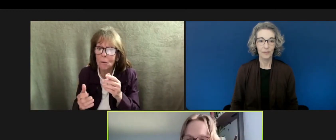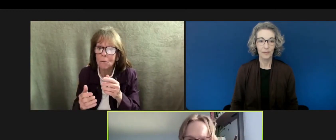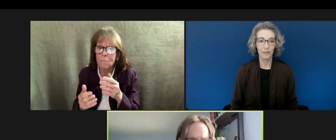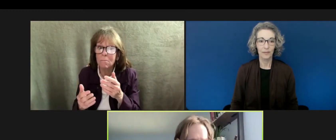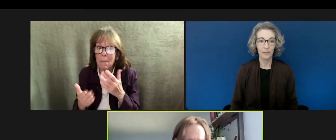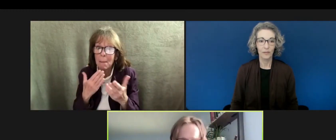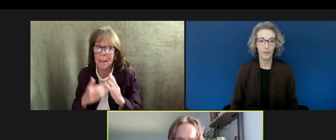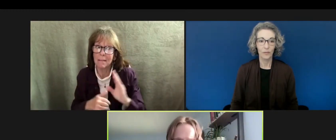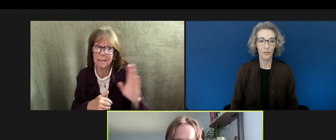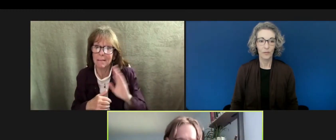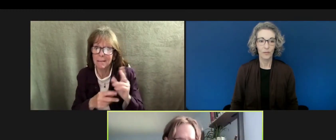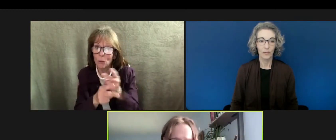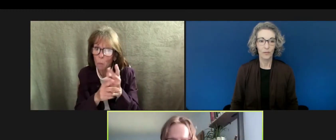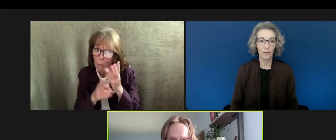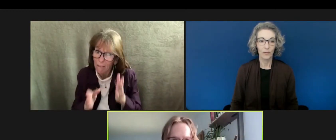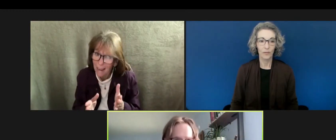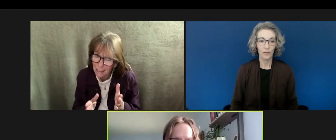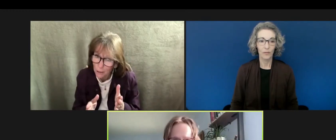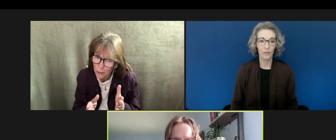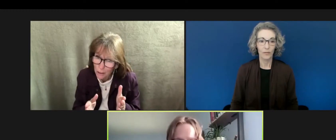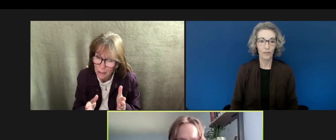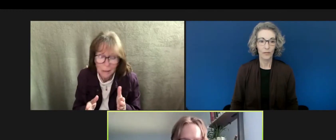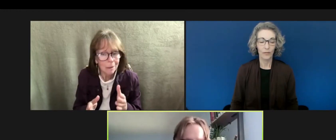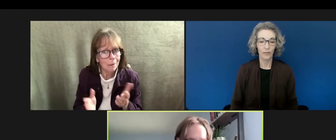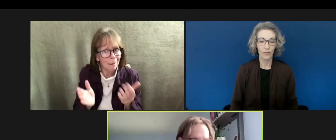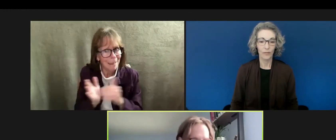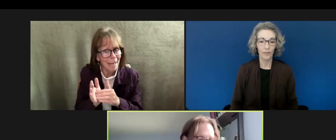Again, this is just getting us warmed up for what we're gonna explore.